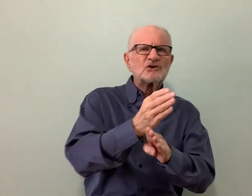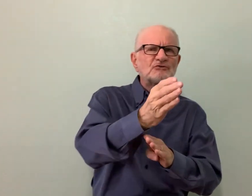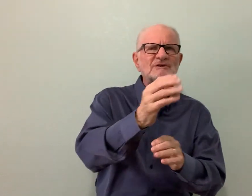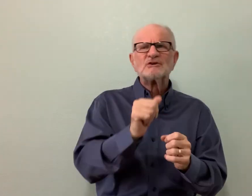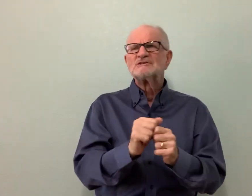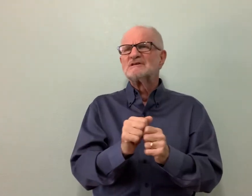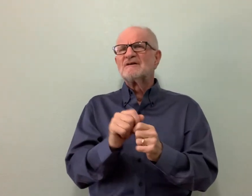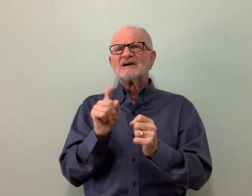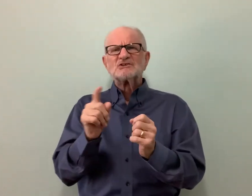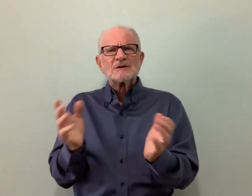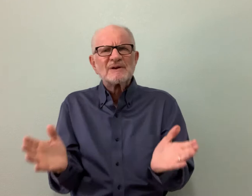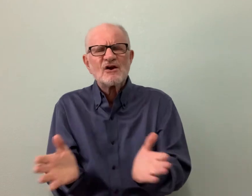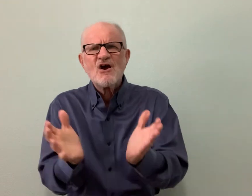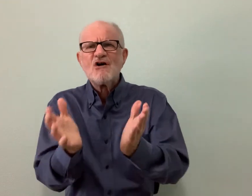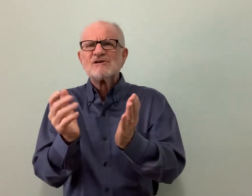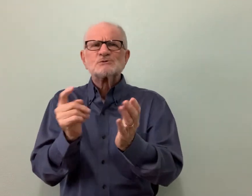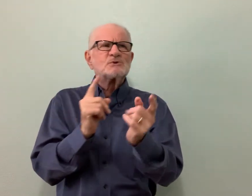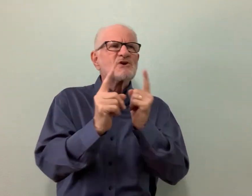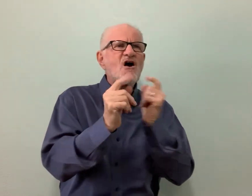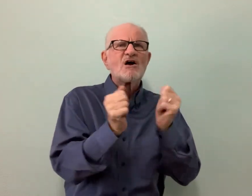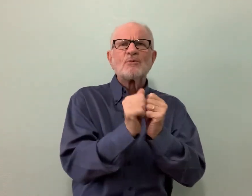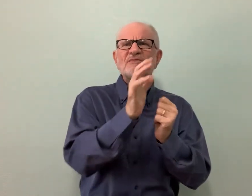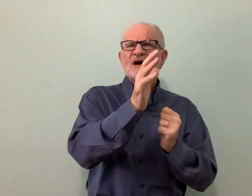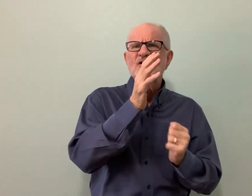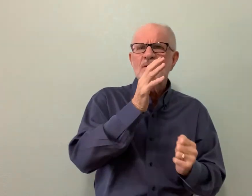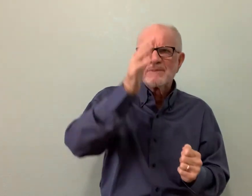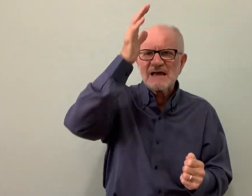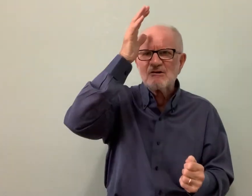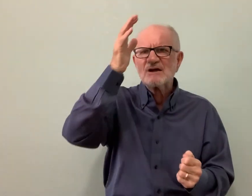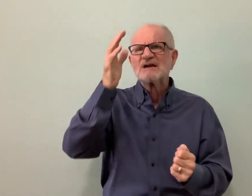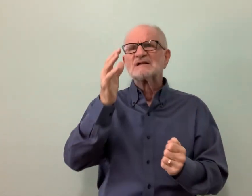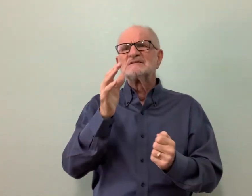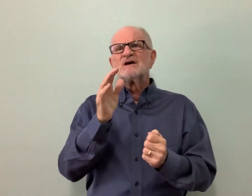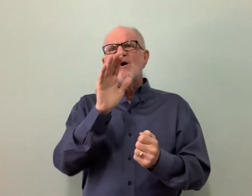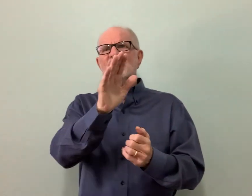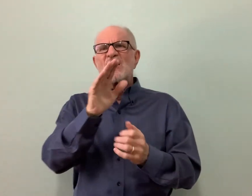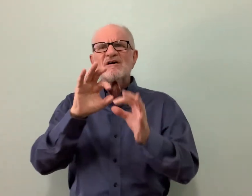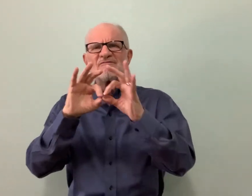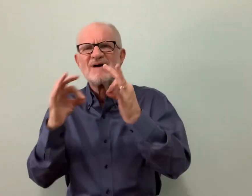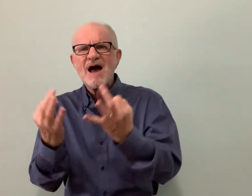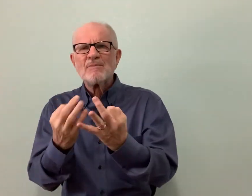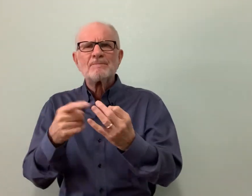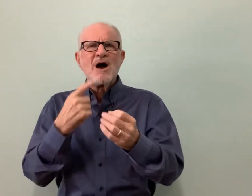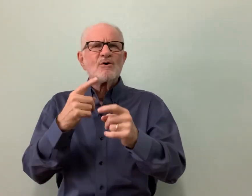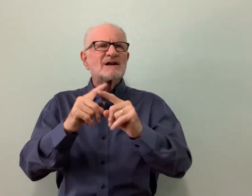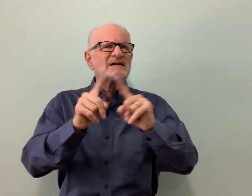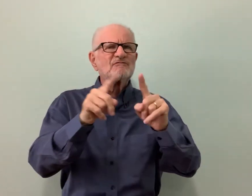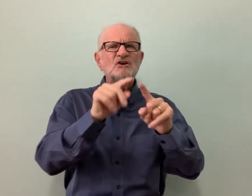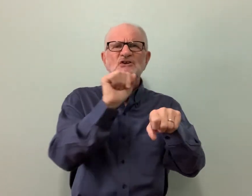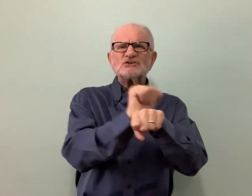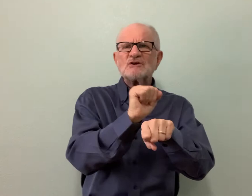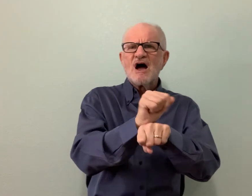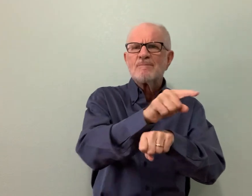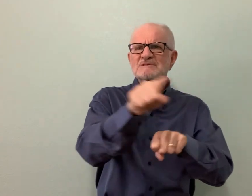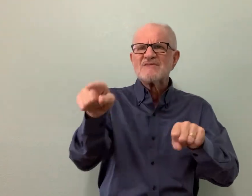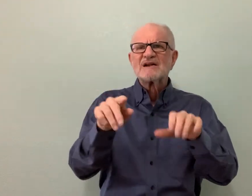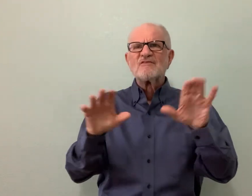They should be encouraged to talk with their parents or families about different jobs they are doing.